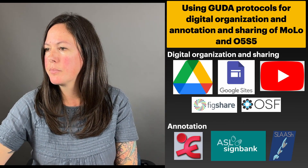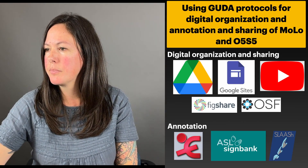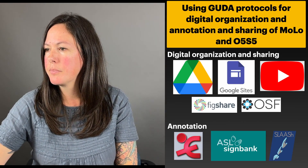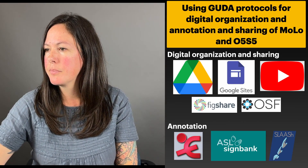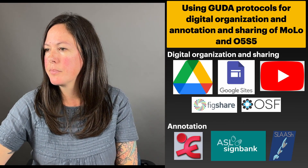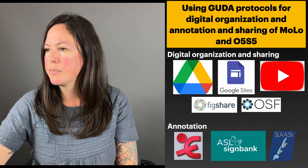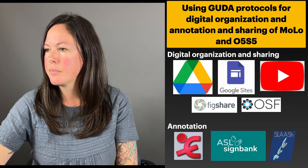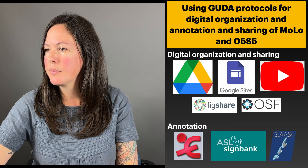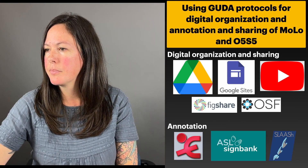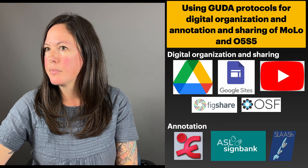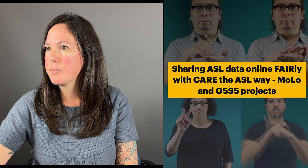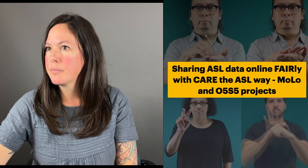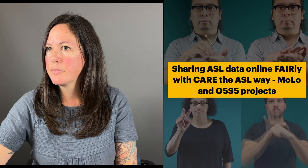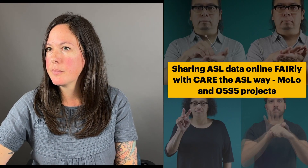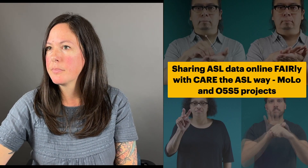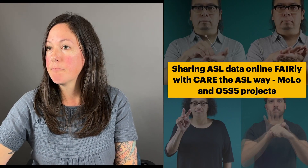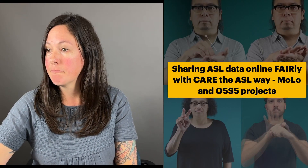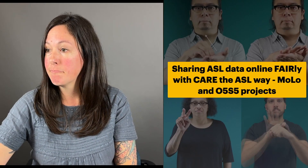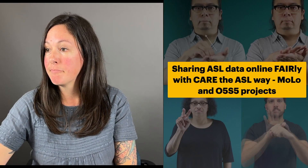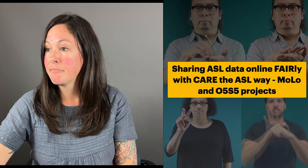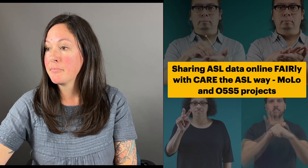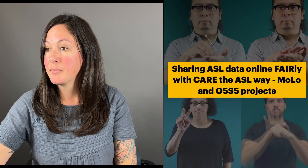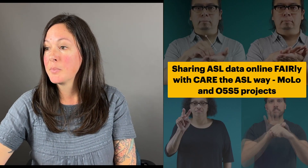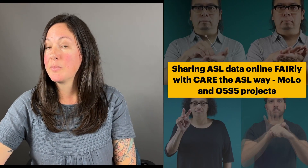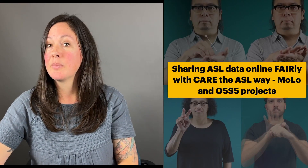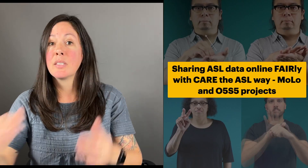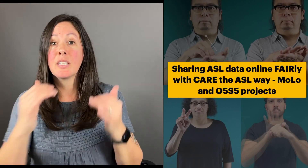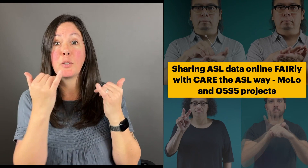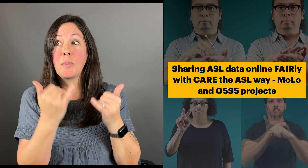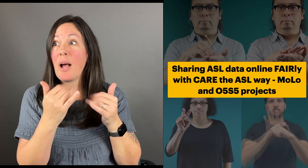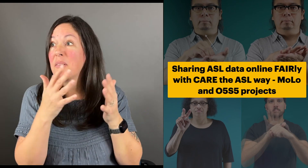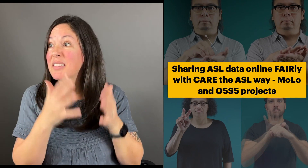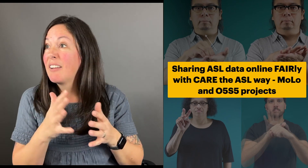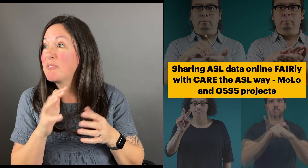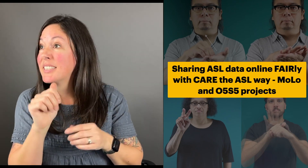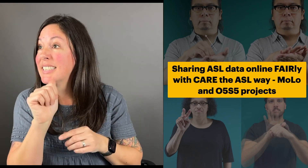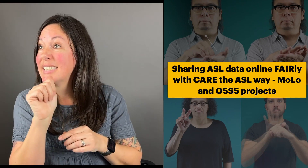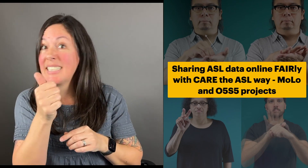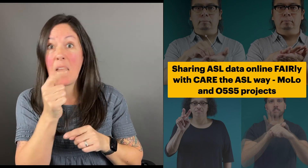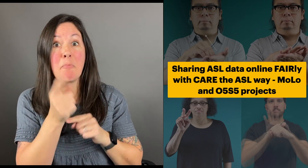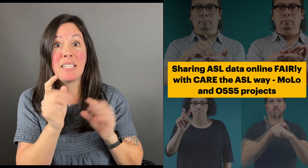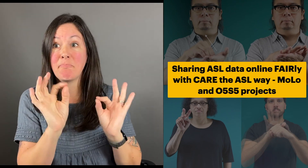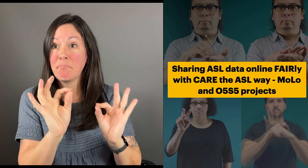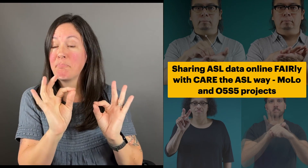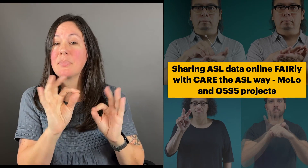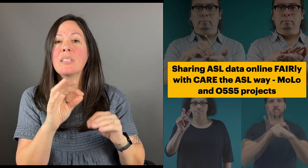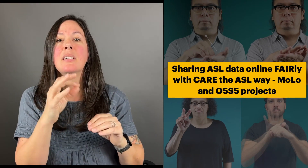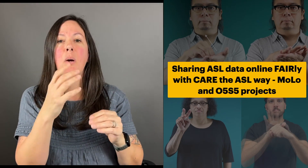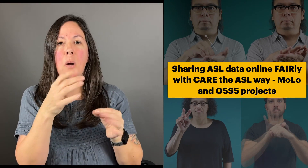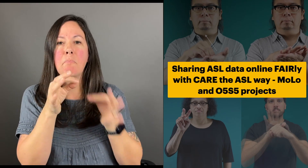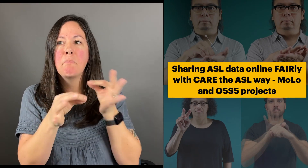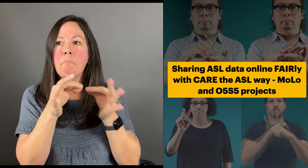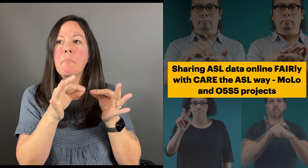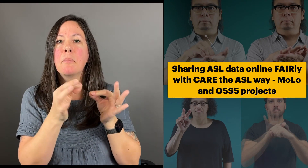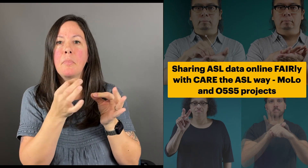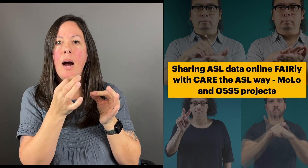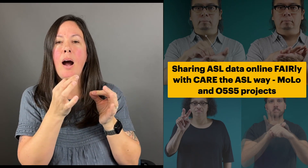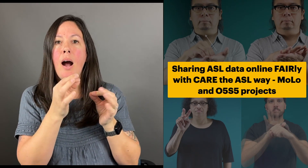we use to make our data accessible and sharable now that I have a few minutes